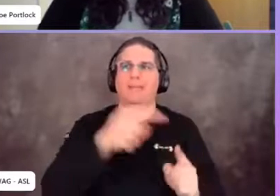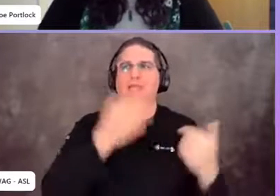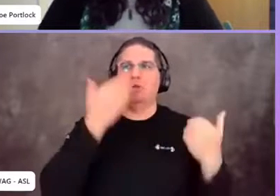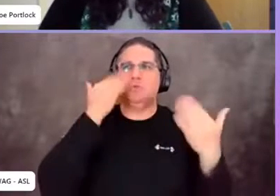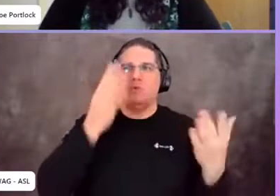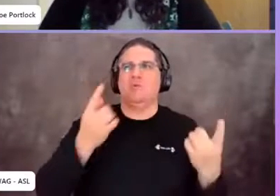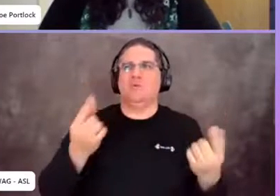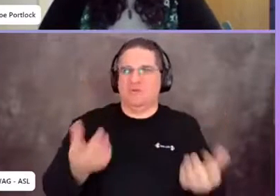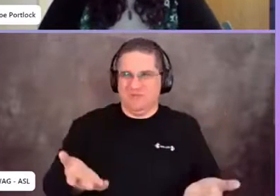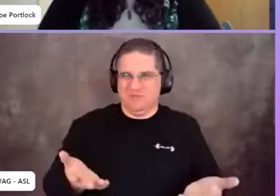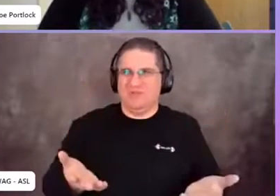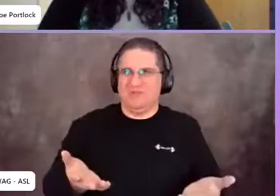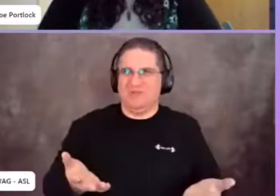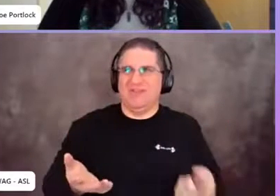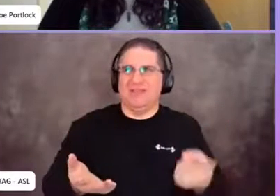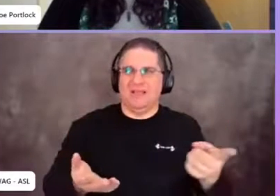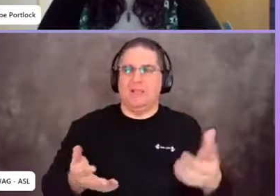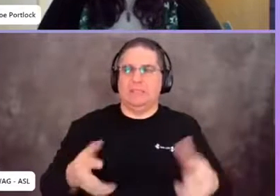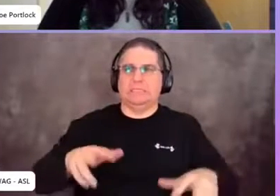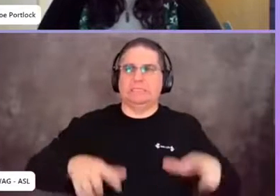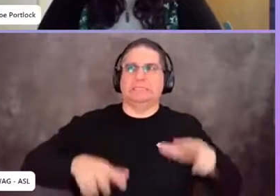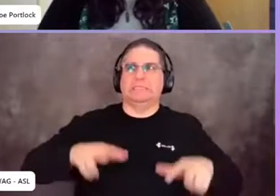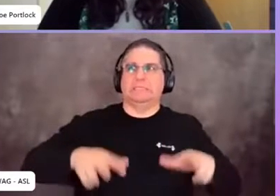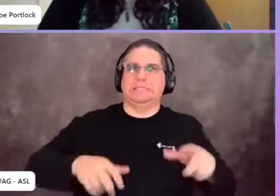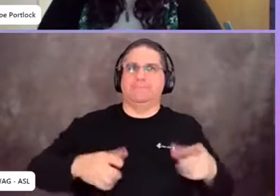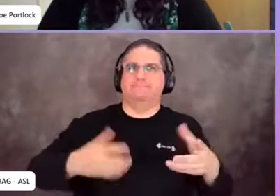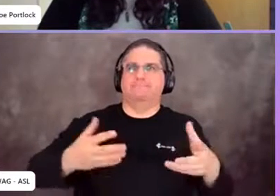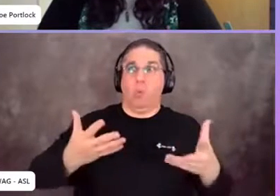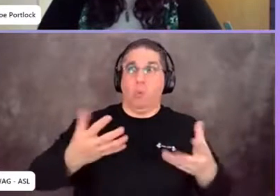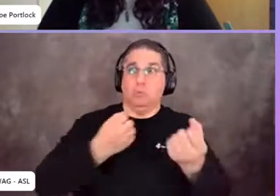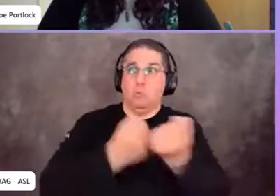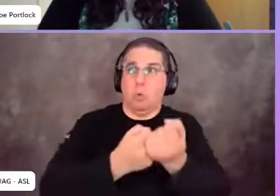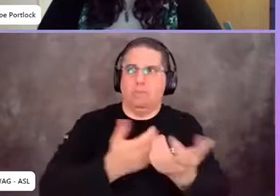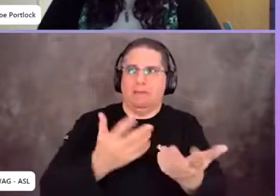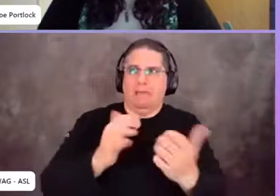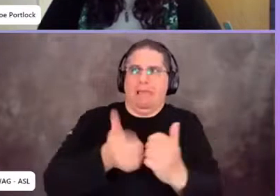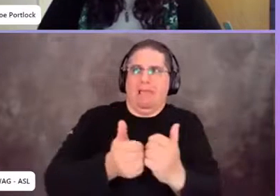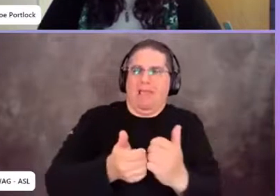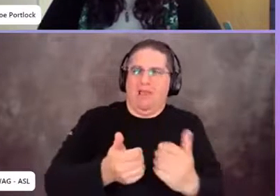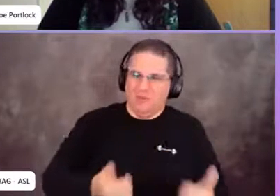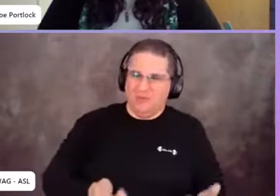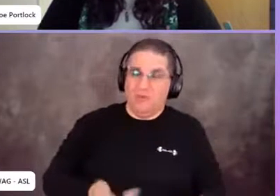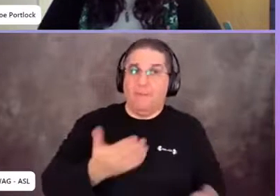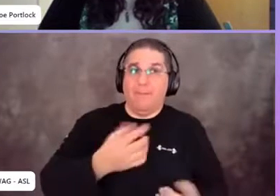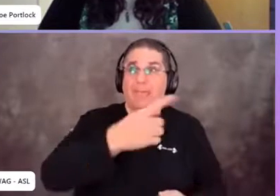[CHANDRA] I find it's different at every company, that leadership is thought in, but they don't know where to